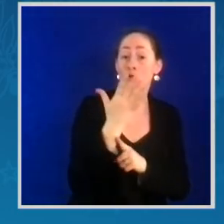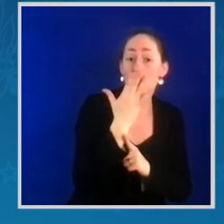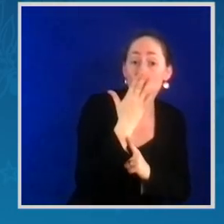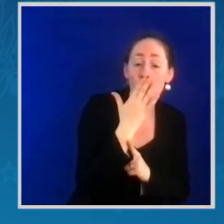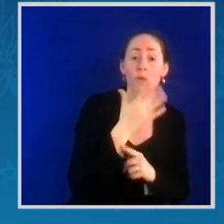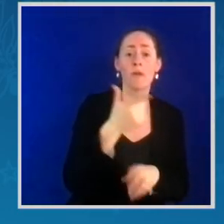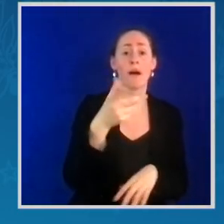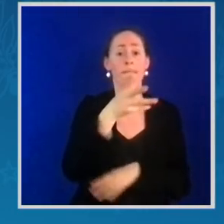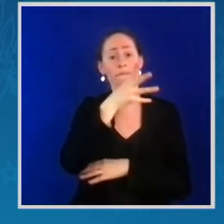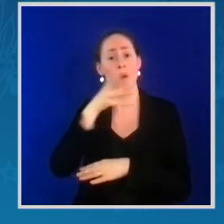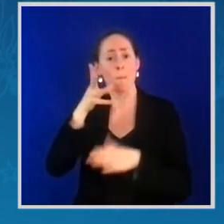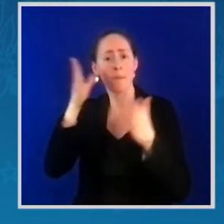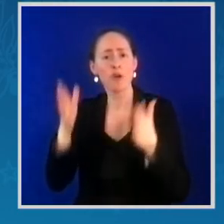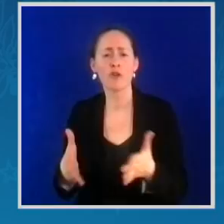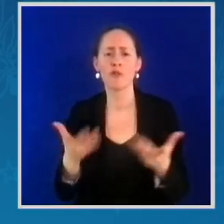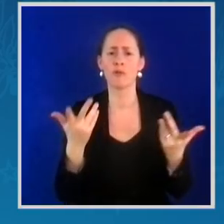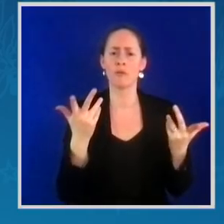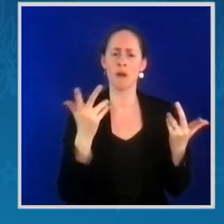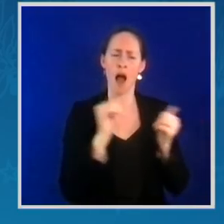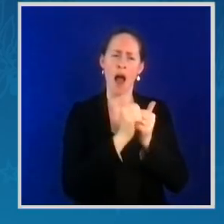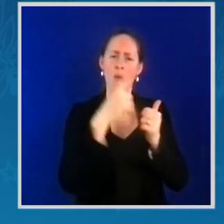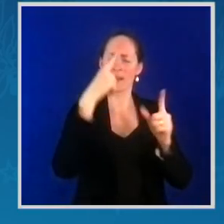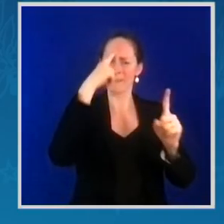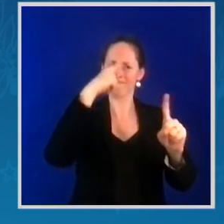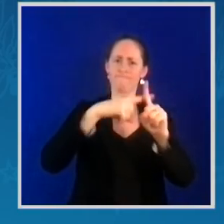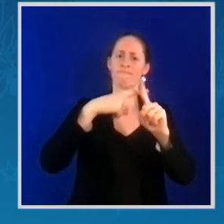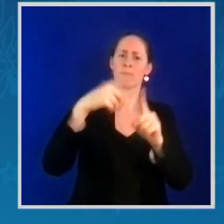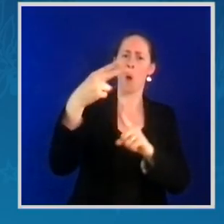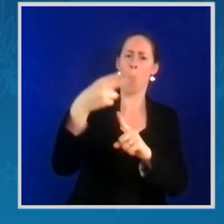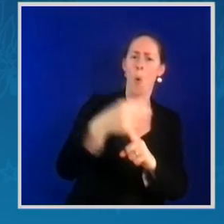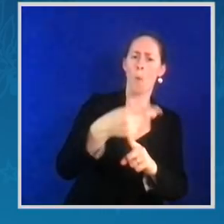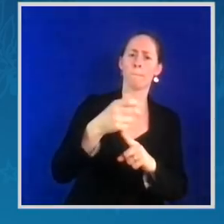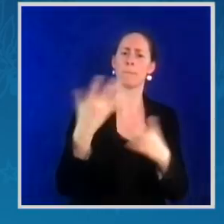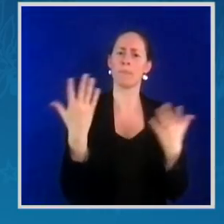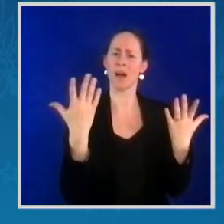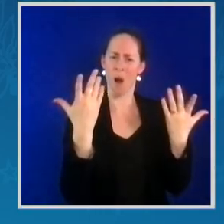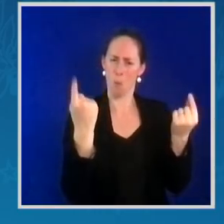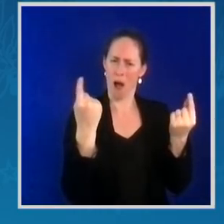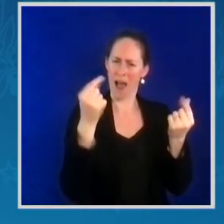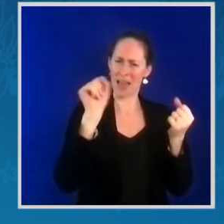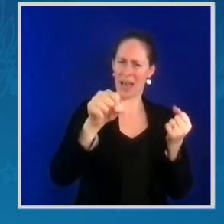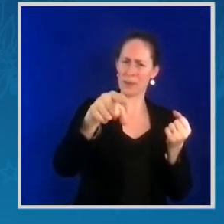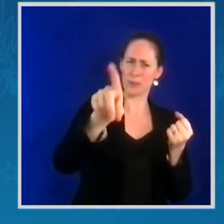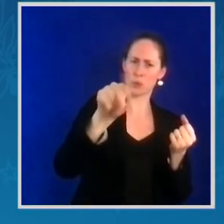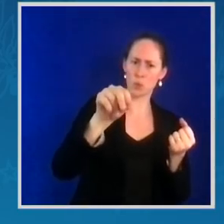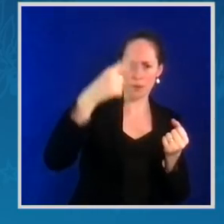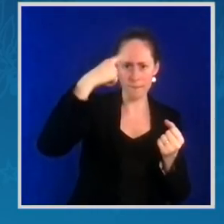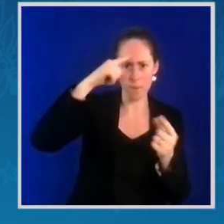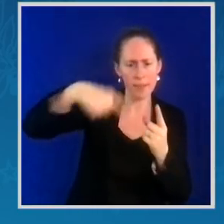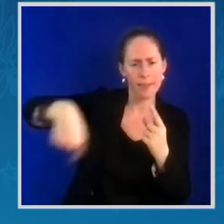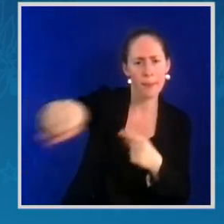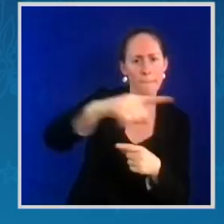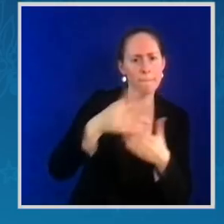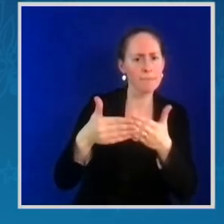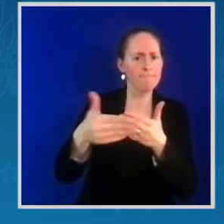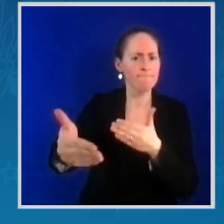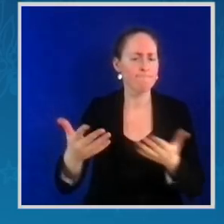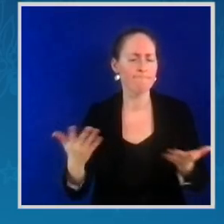but also what will you do for them in the next coming years? The Vice President: That's a great question and thank you.